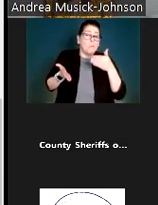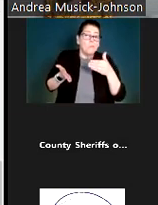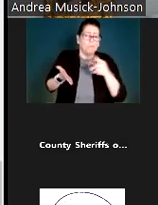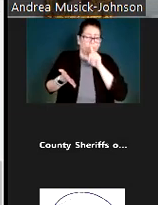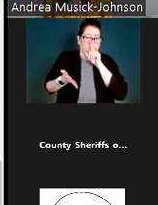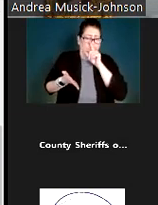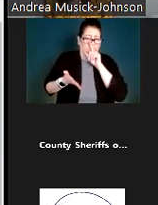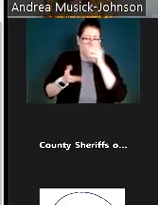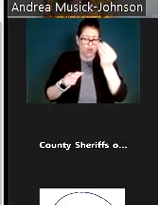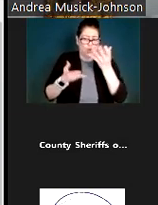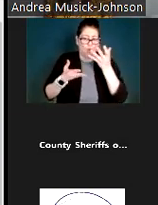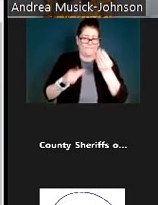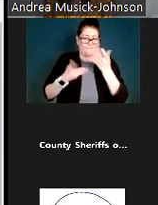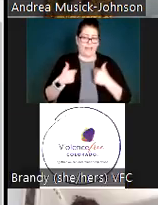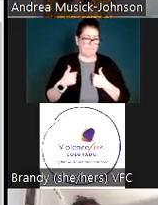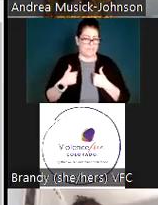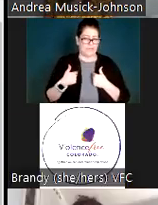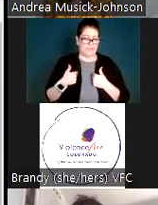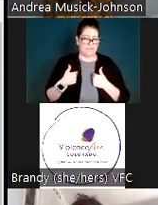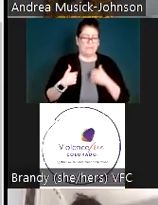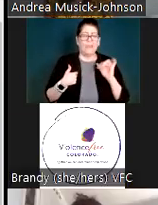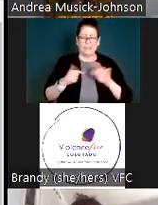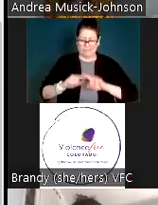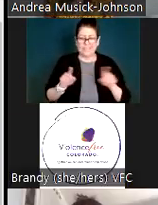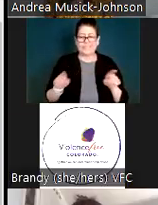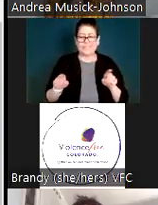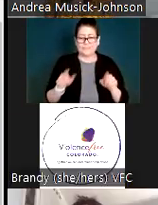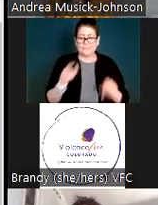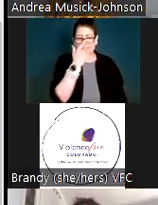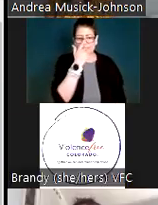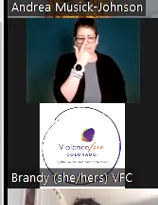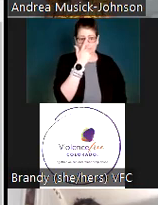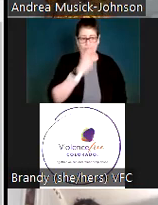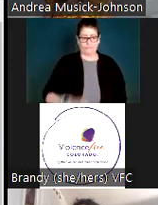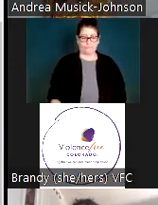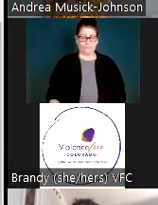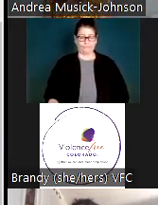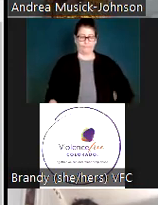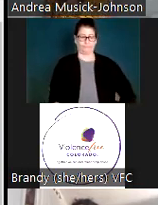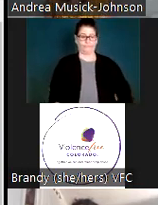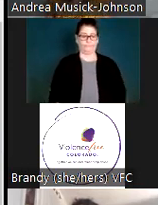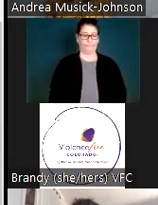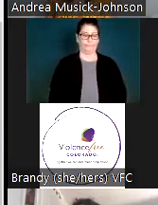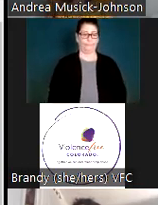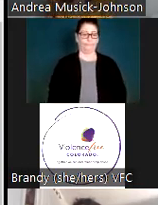of notification. So that's the difference. Now I'll go back to my 'info', goodness.